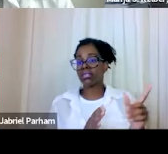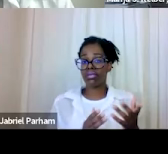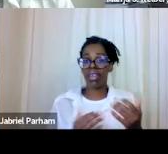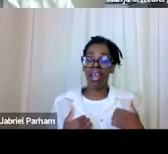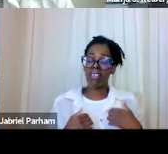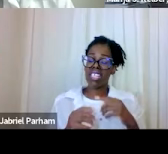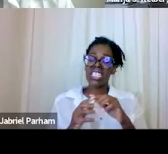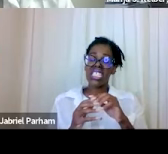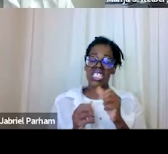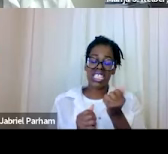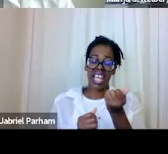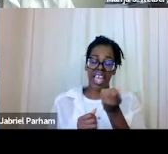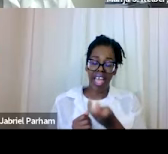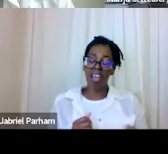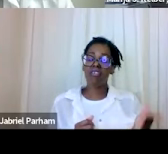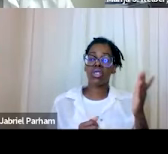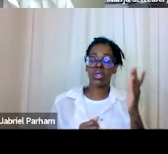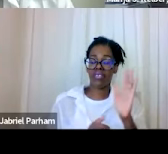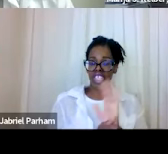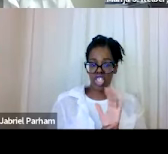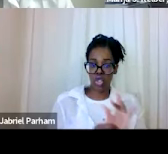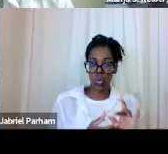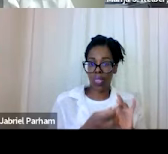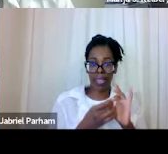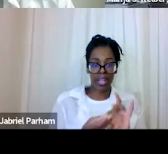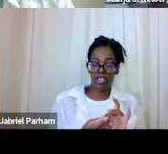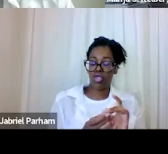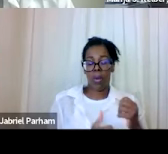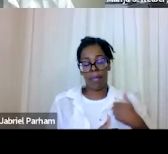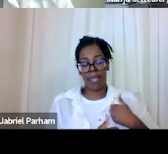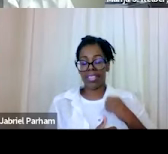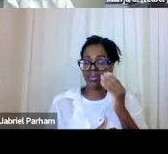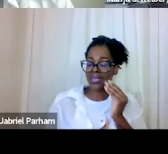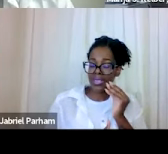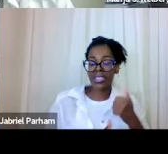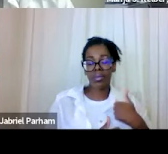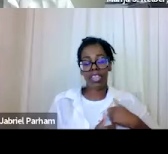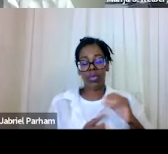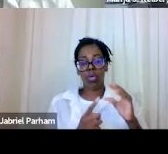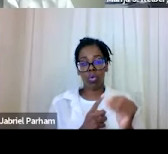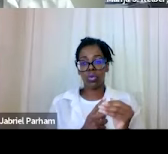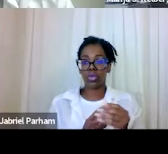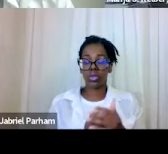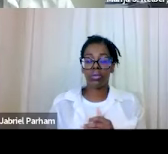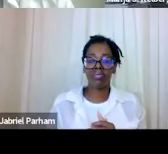on helping individuals without lived experience to learn more about military culture. Ad at the SMVF TA Center,